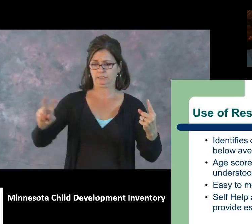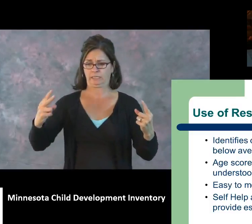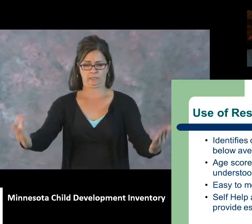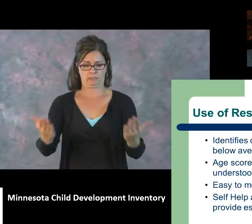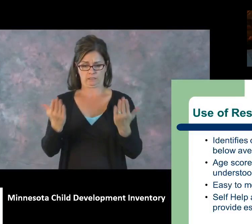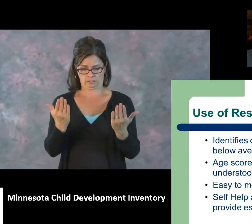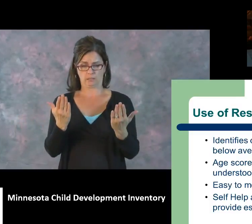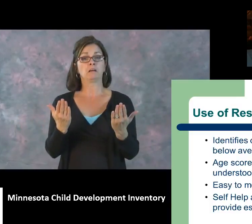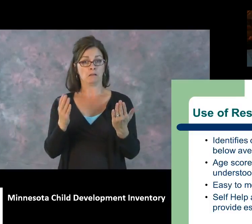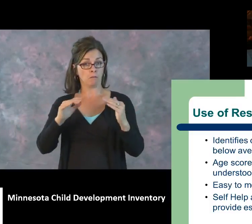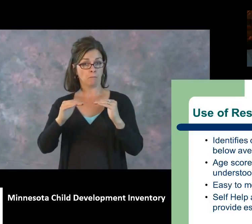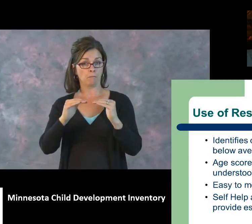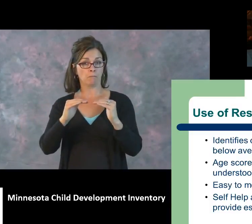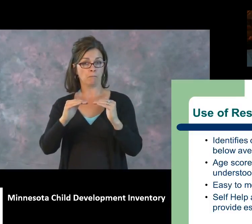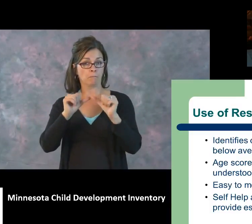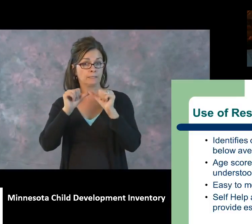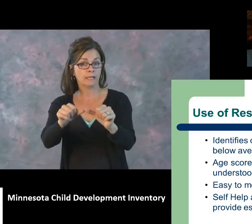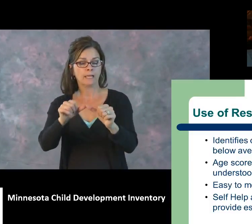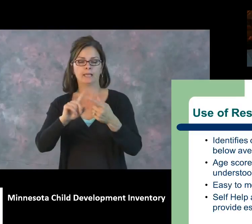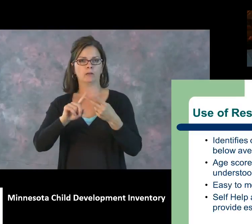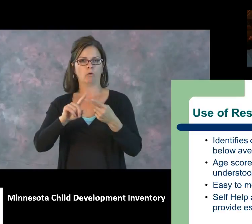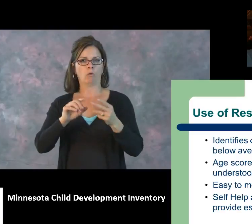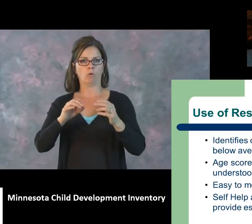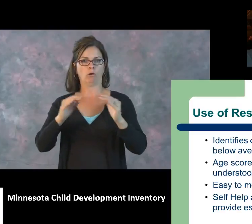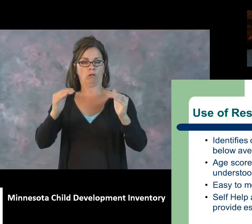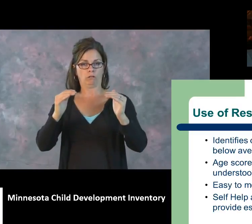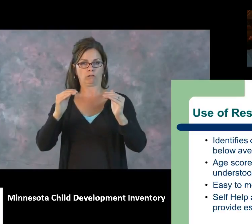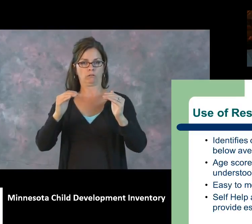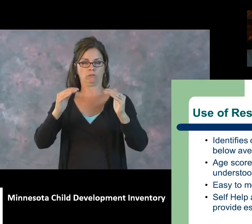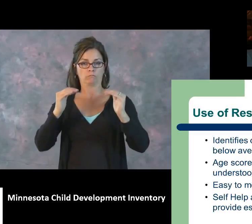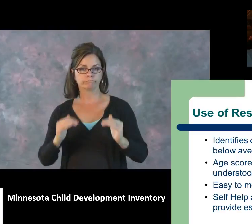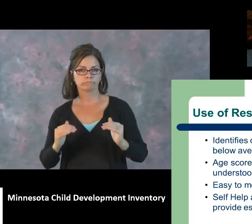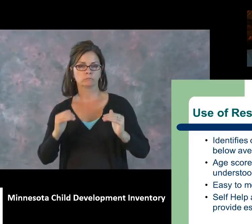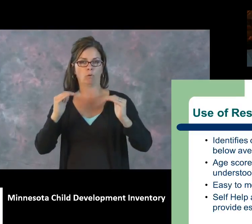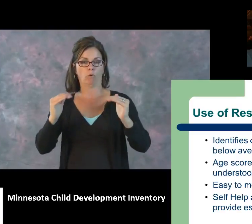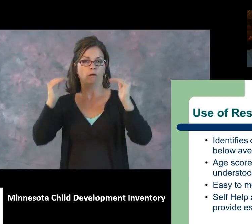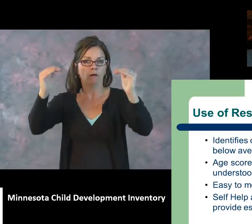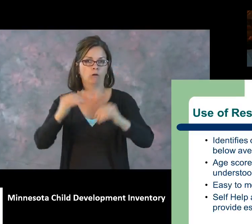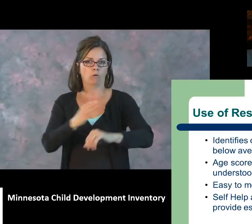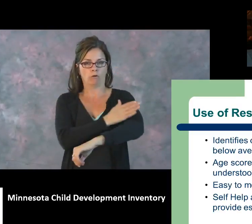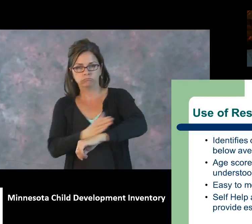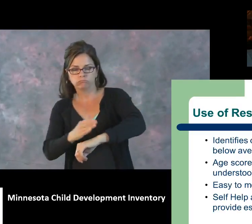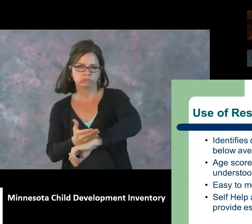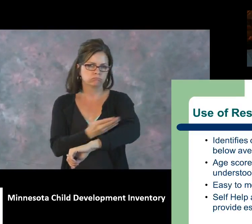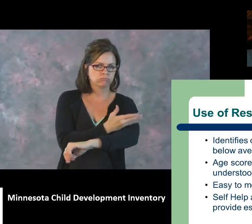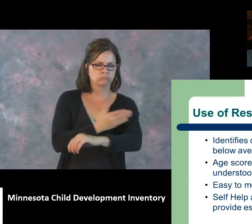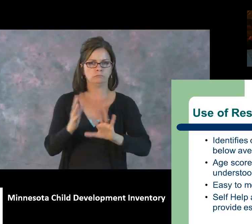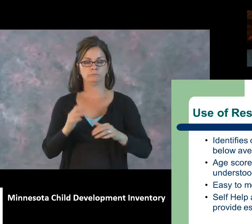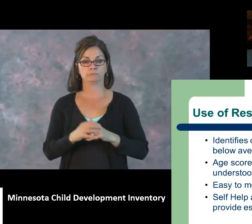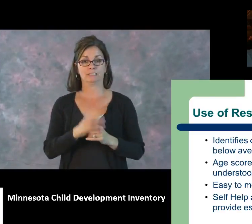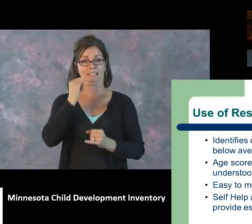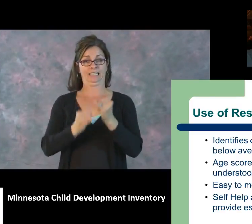maintaining itself or changing as the child gets older. The last point on this slide is that the Situation